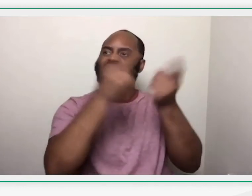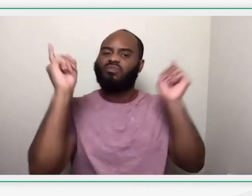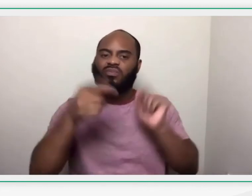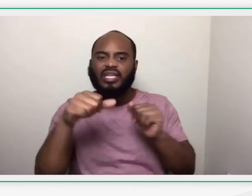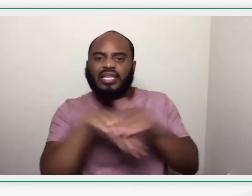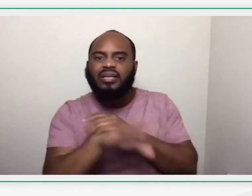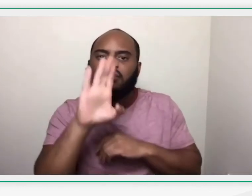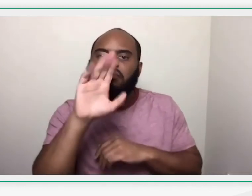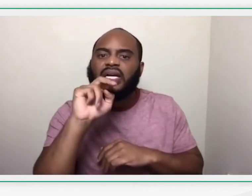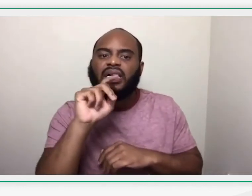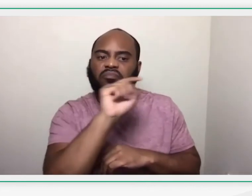Banks offer personal loans.